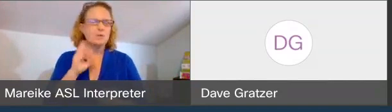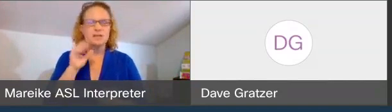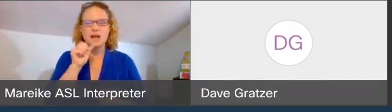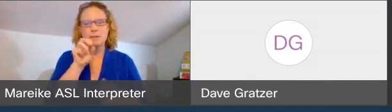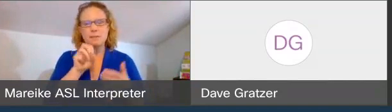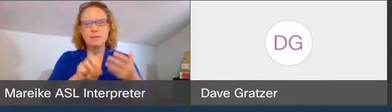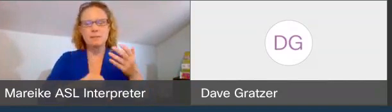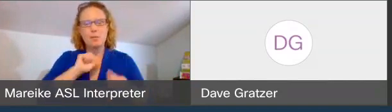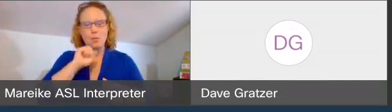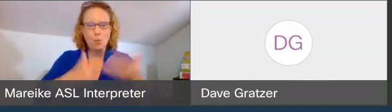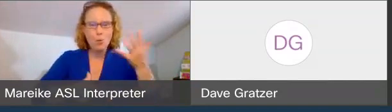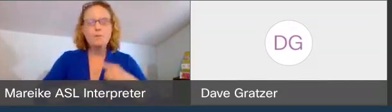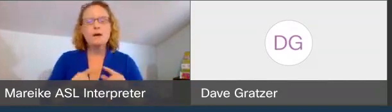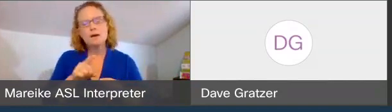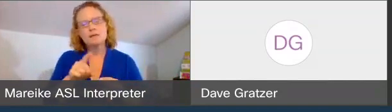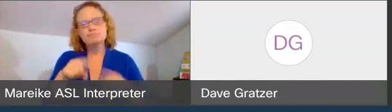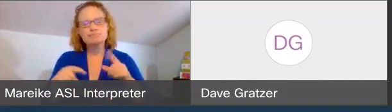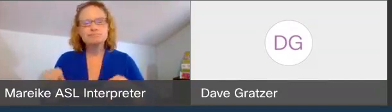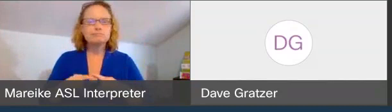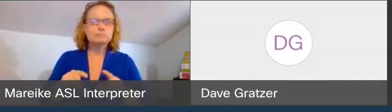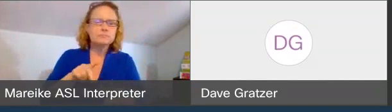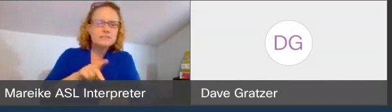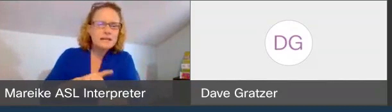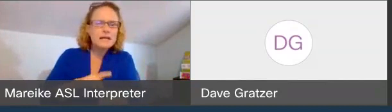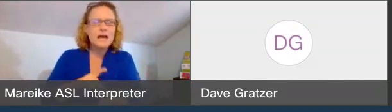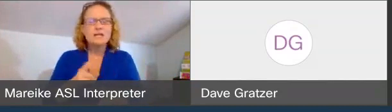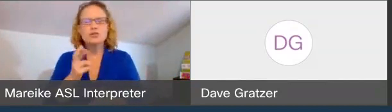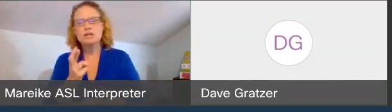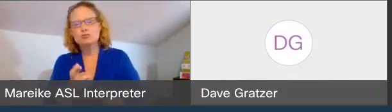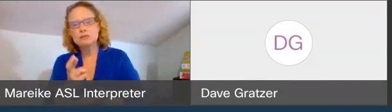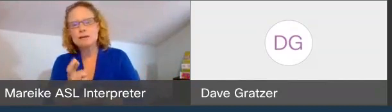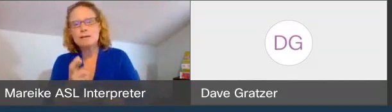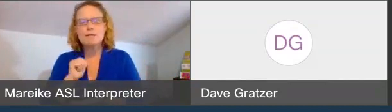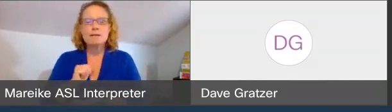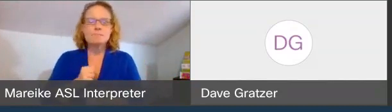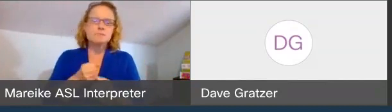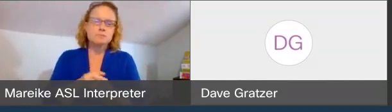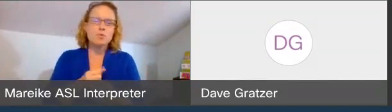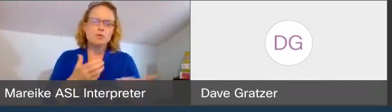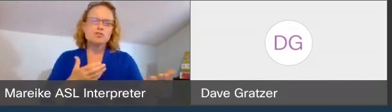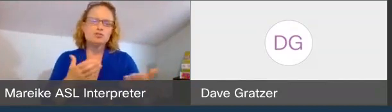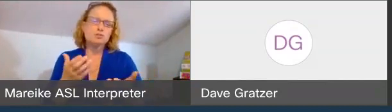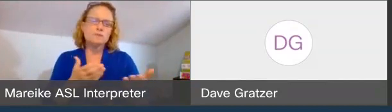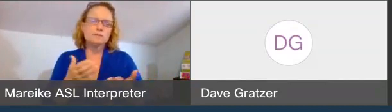there's a variety of psychiatric rehabilitation and support services that every ACT client gets